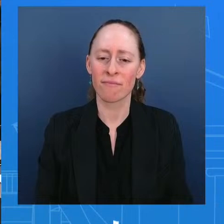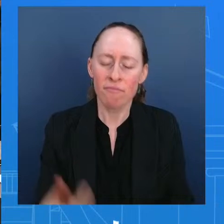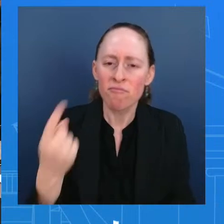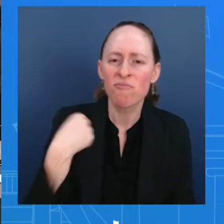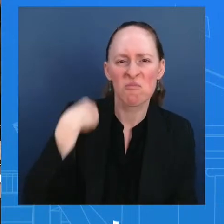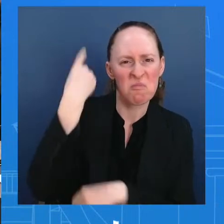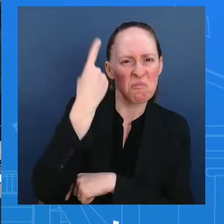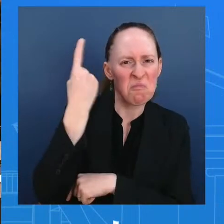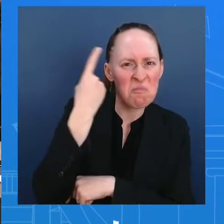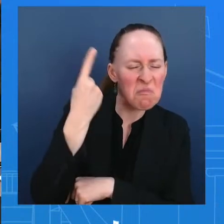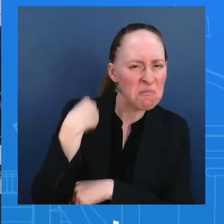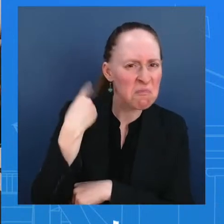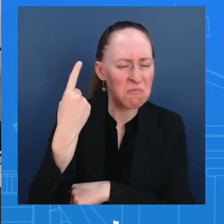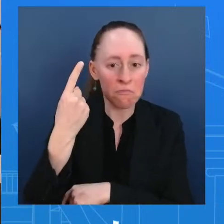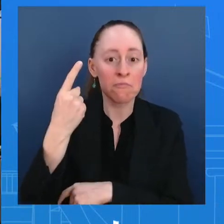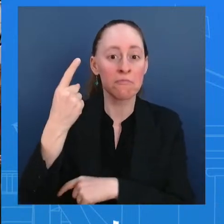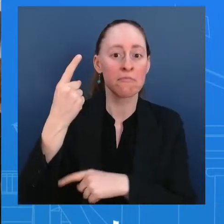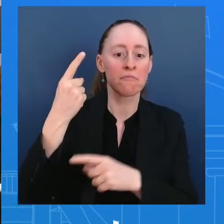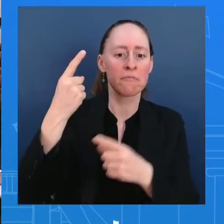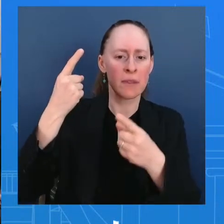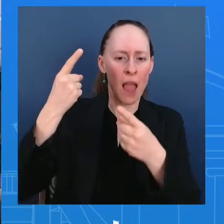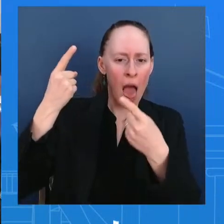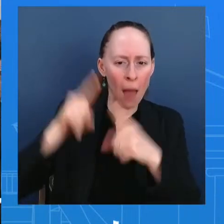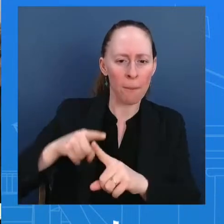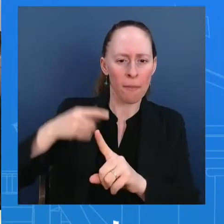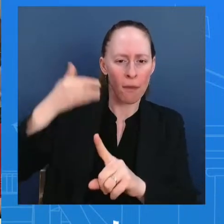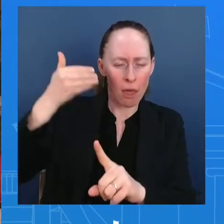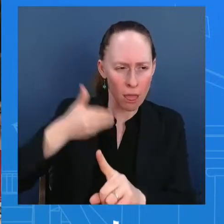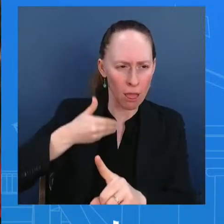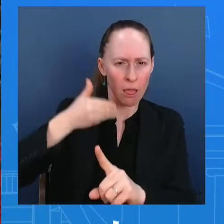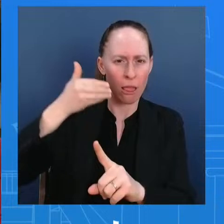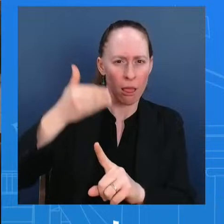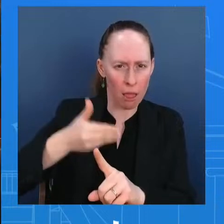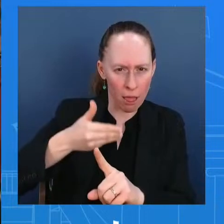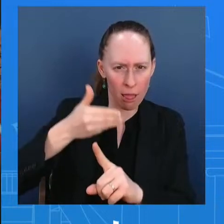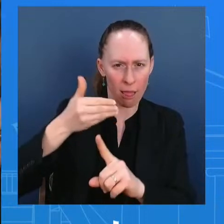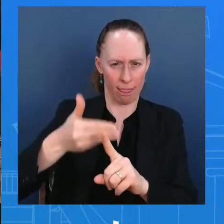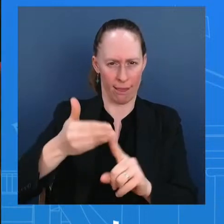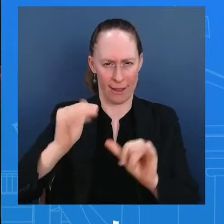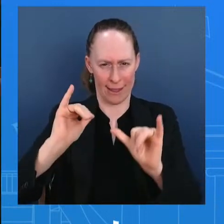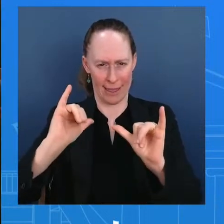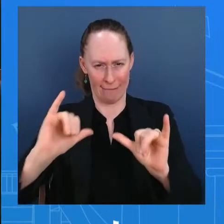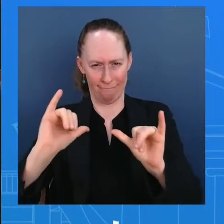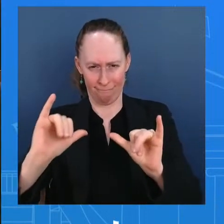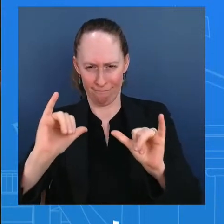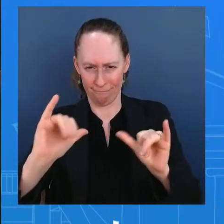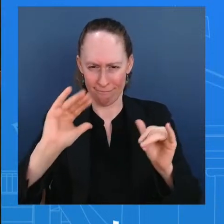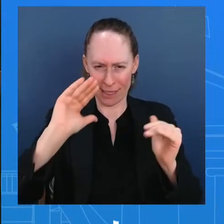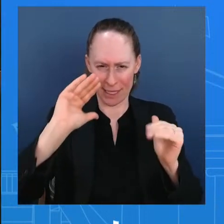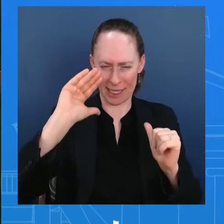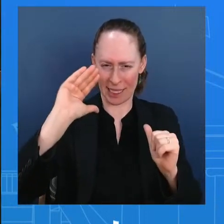that the president-elect has made or actions that he’d said he’ll put into place. You know, he awarded the Presidential Citizens Medal